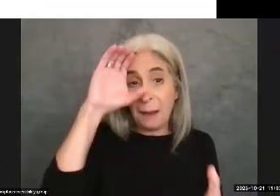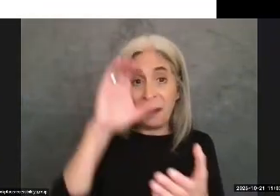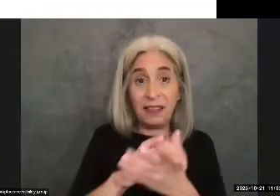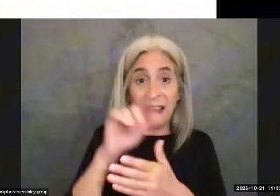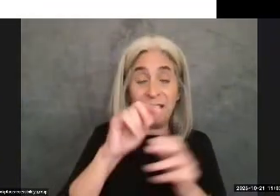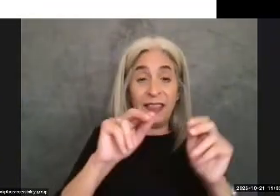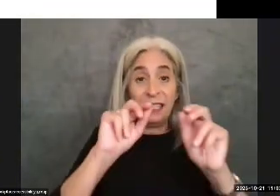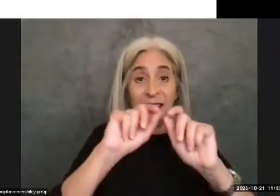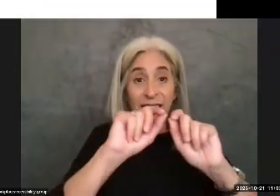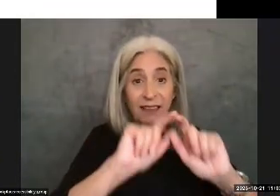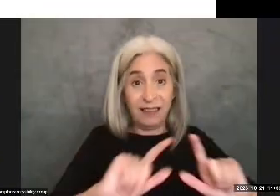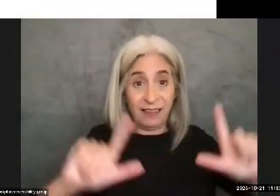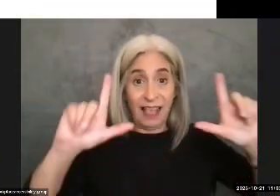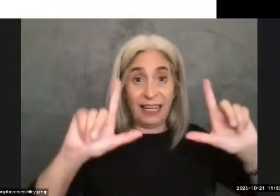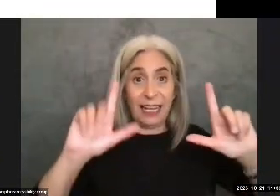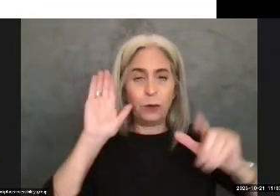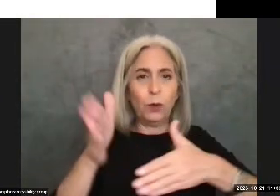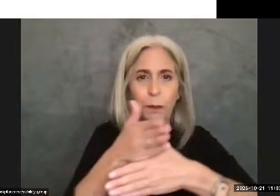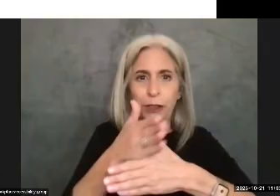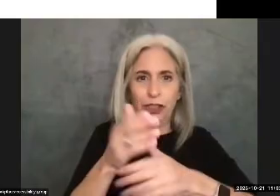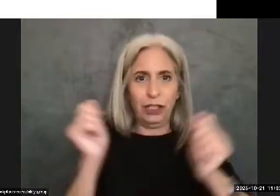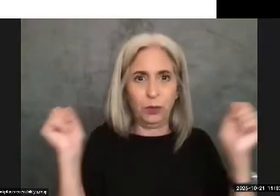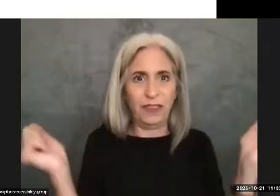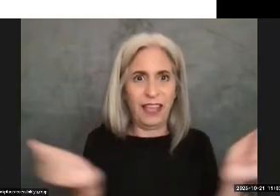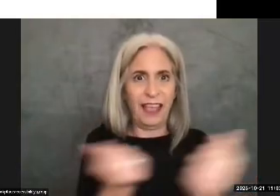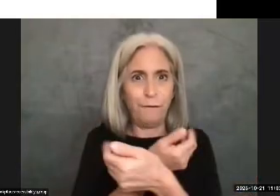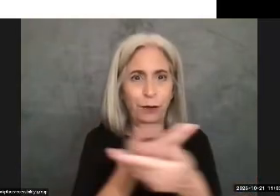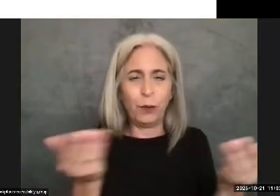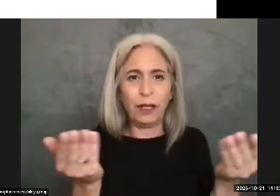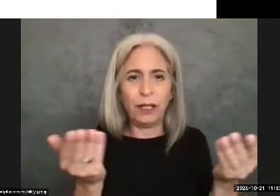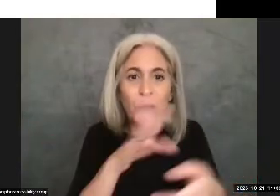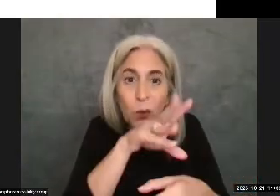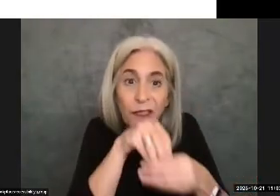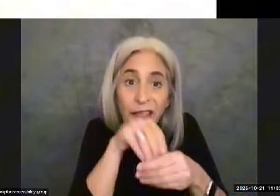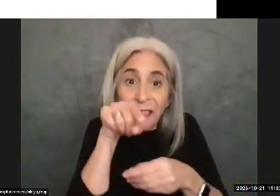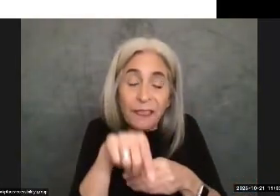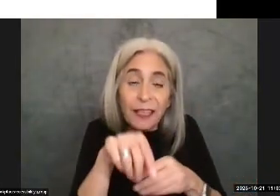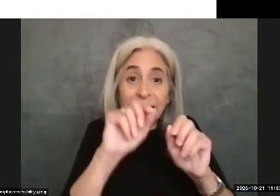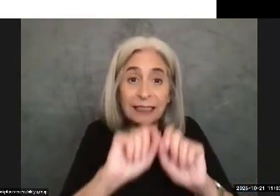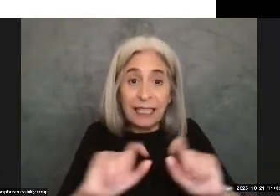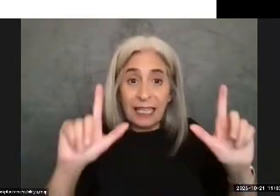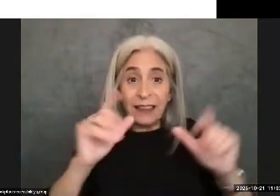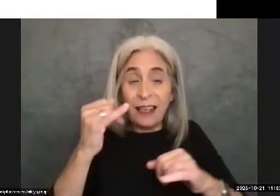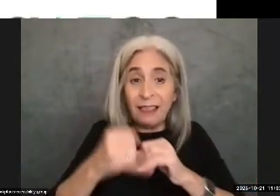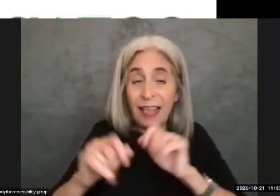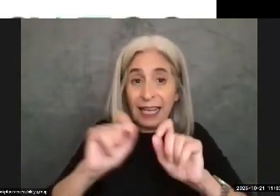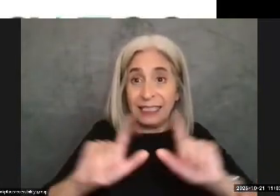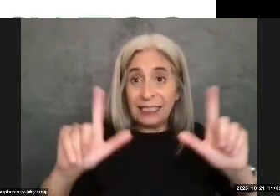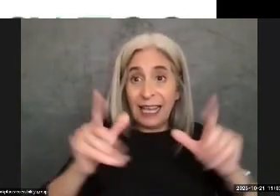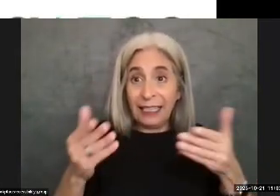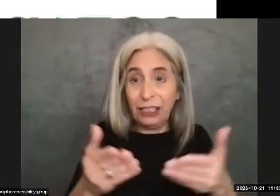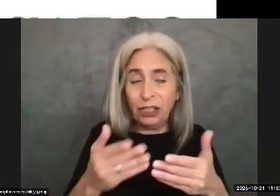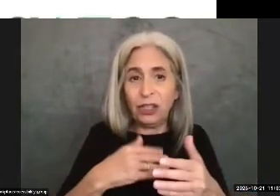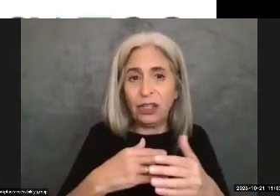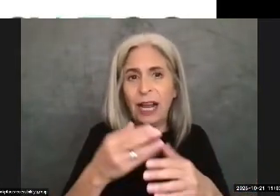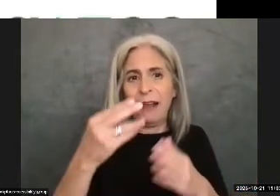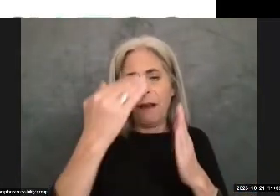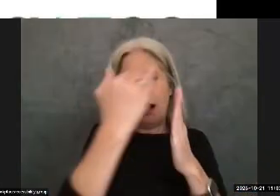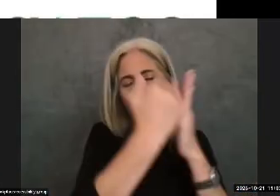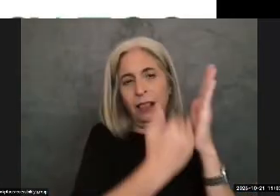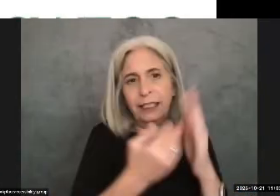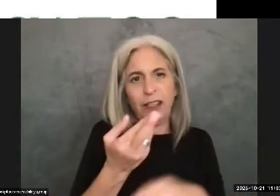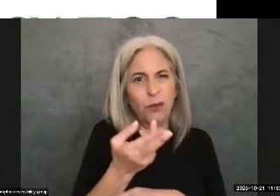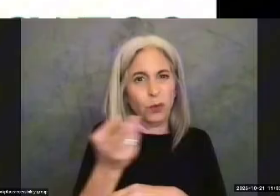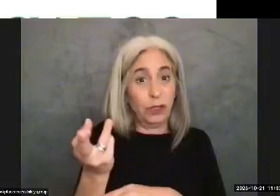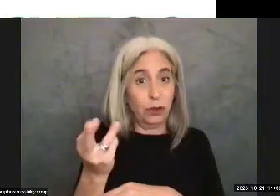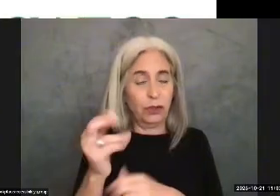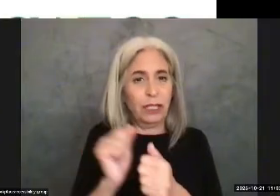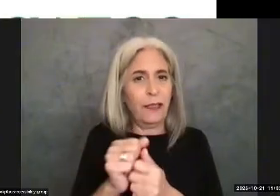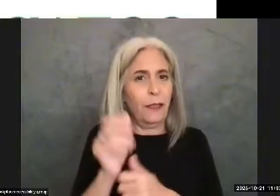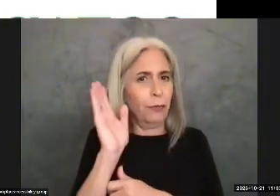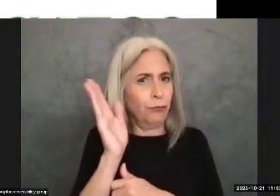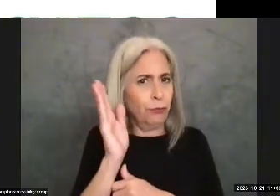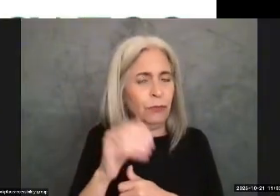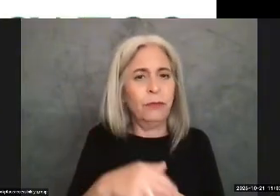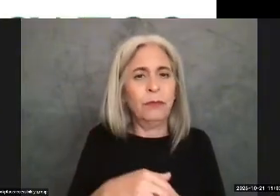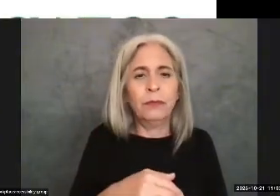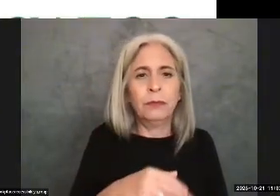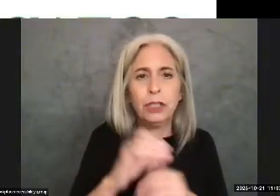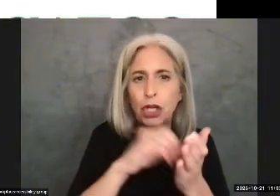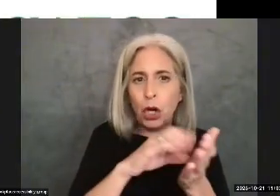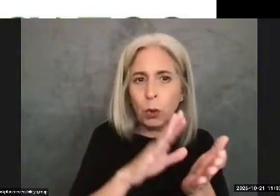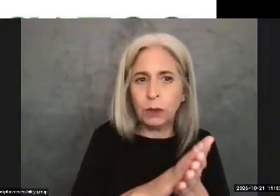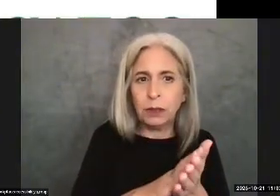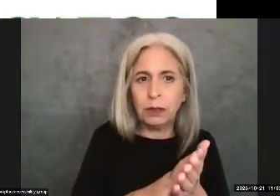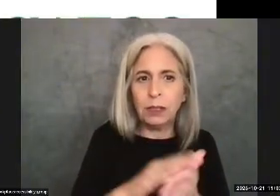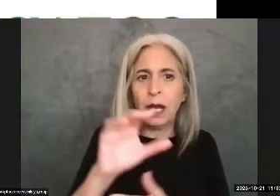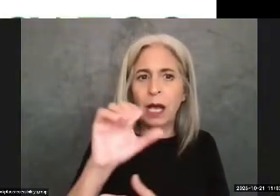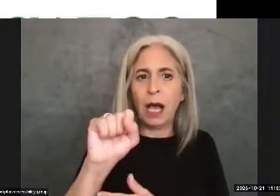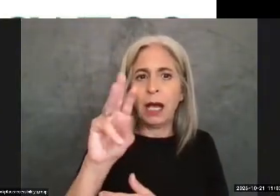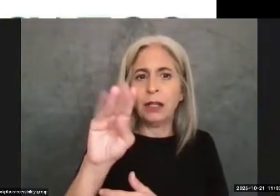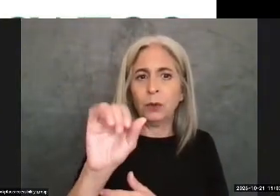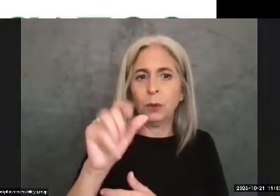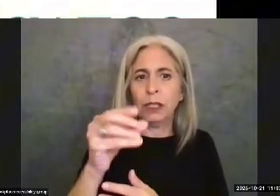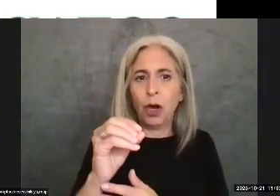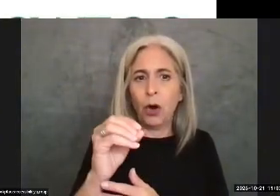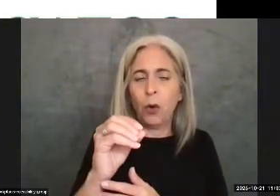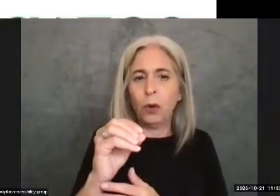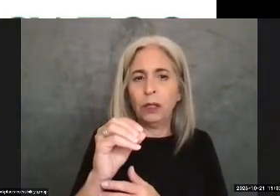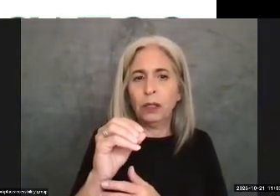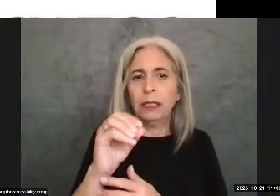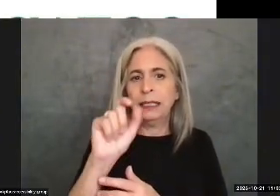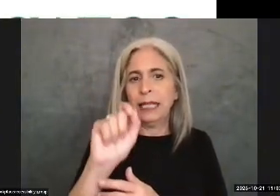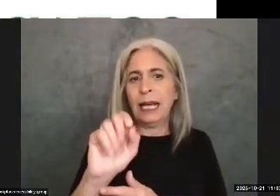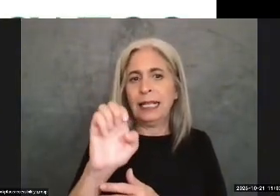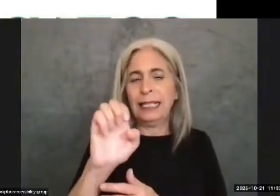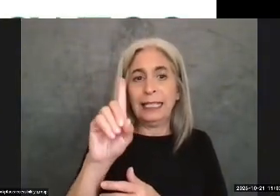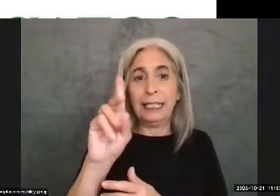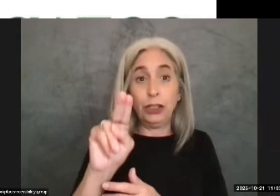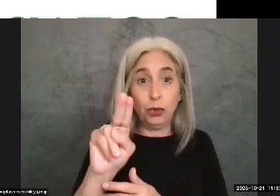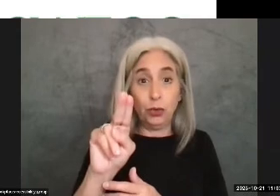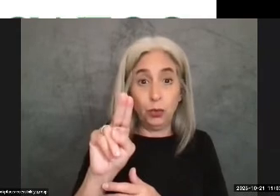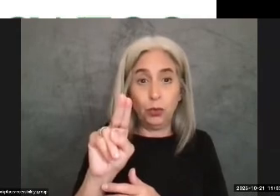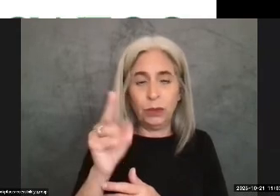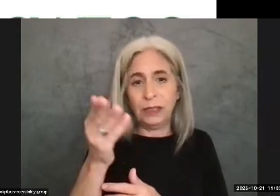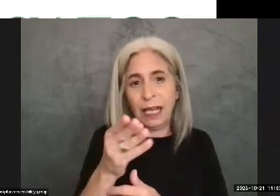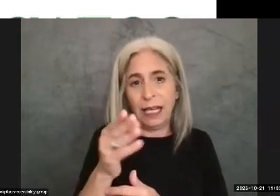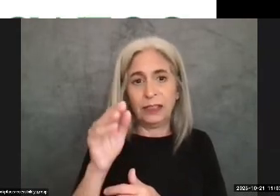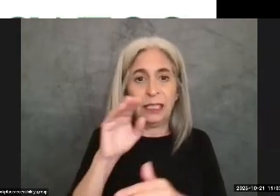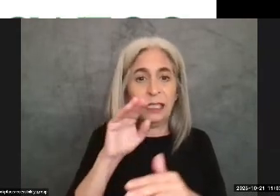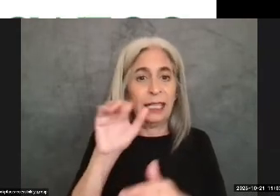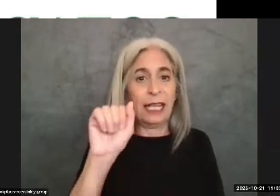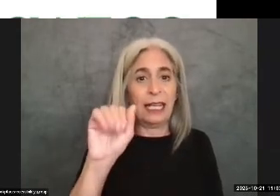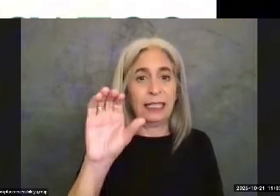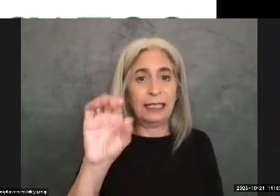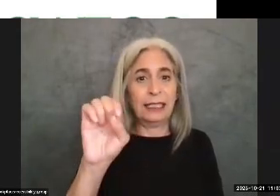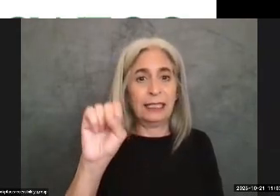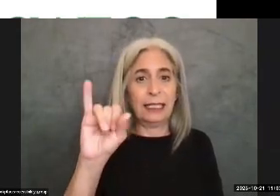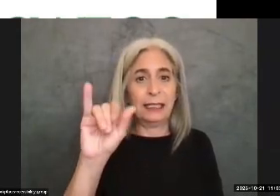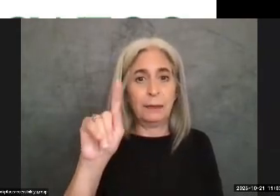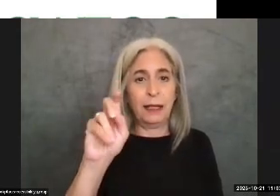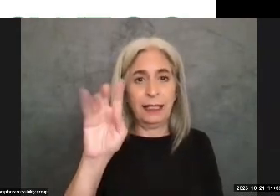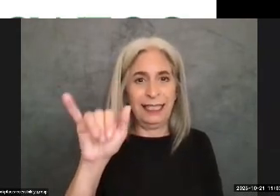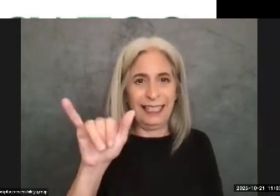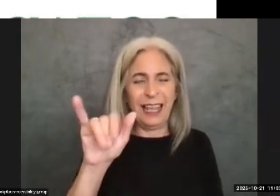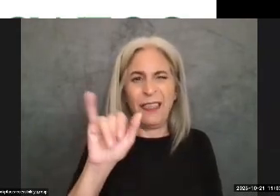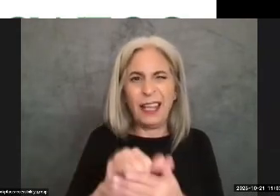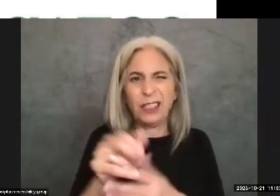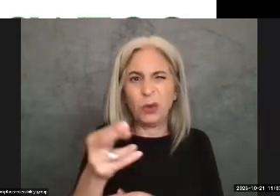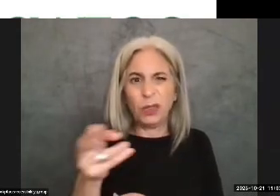Kathleen DeForest: I do believe this slide deck will be shared with everyone, and in it, on the last slide here, I have a list of resources in the speaker notes. Oswego's accessibility website is oswego.edu slash accessibility.